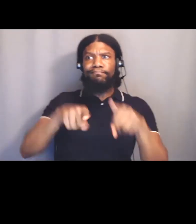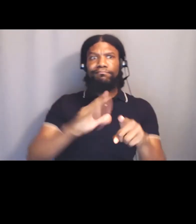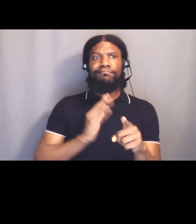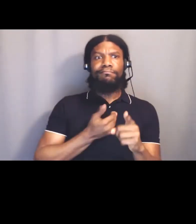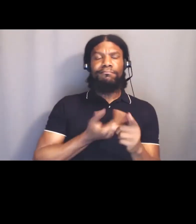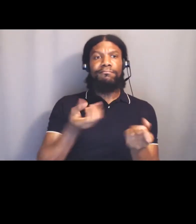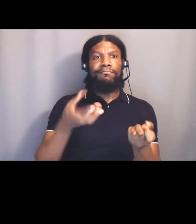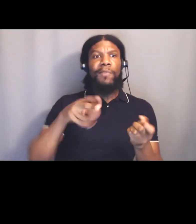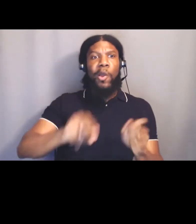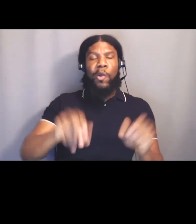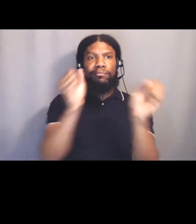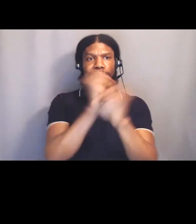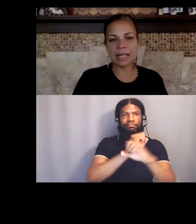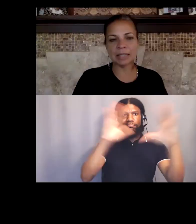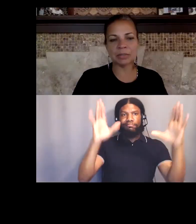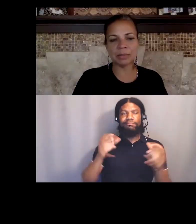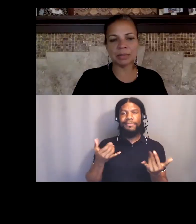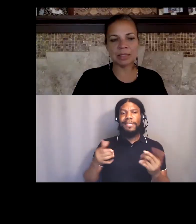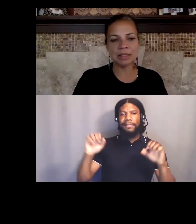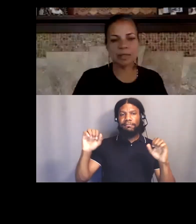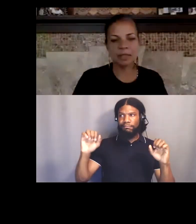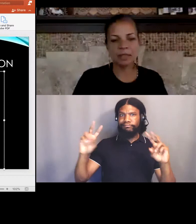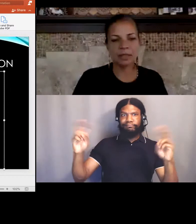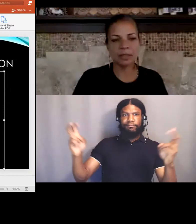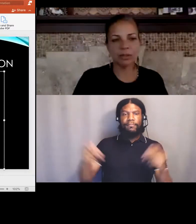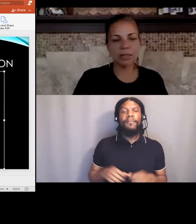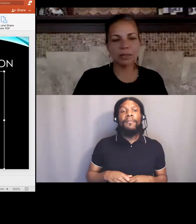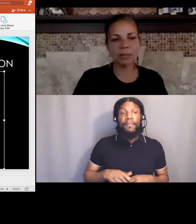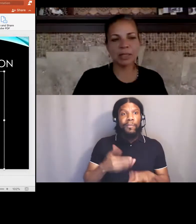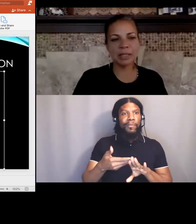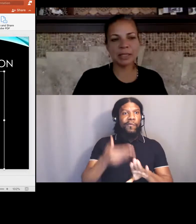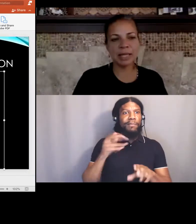Land, Labor and Life Acknowledgement, hold one sec.